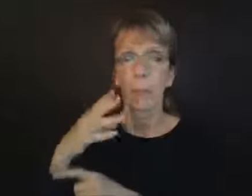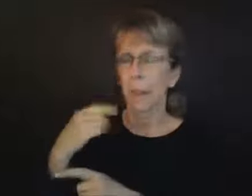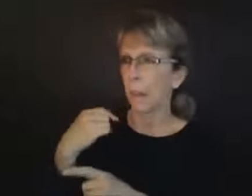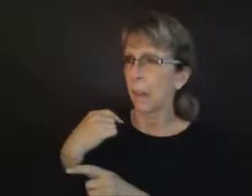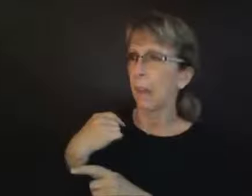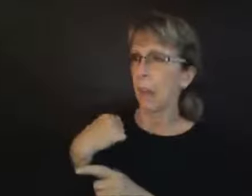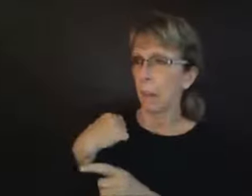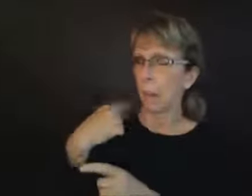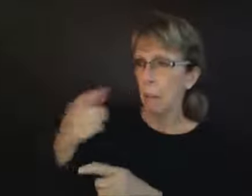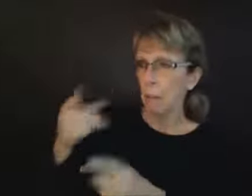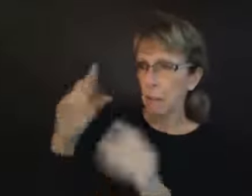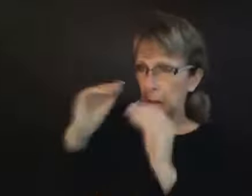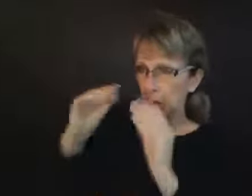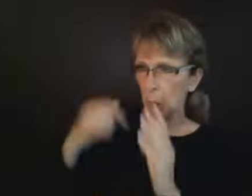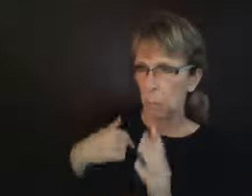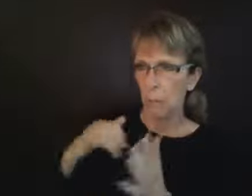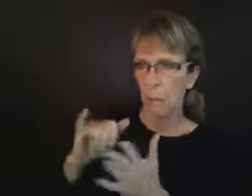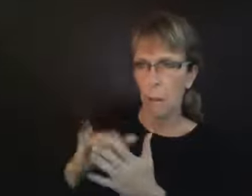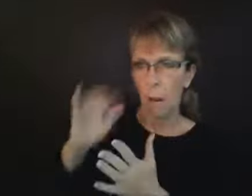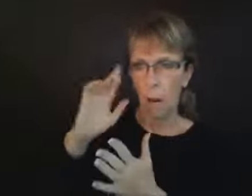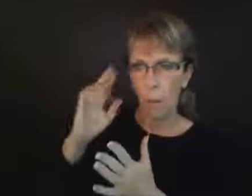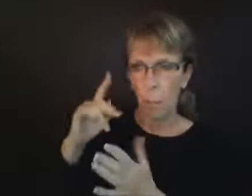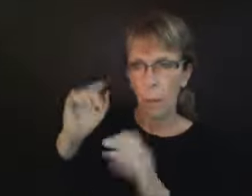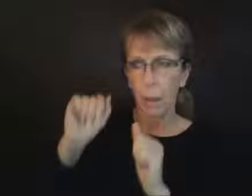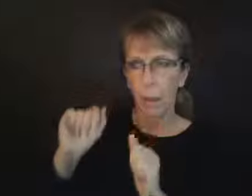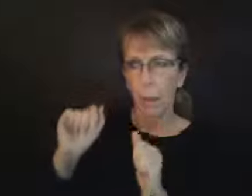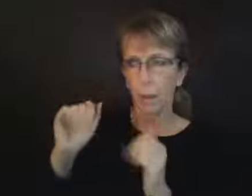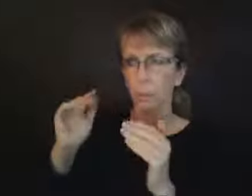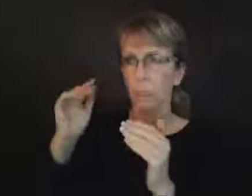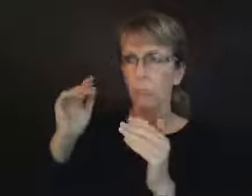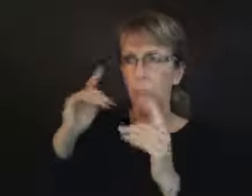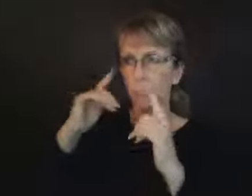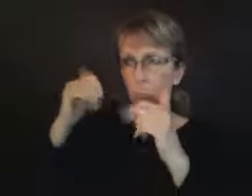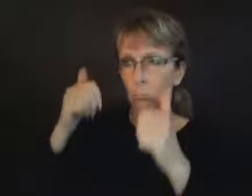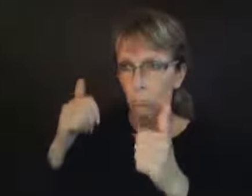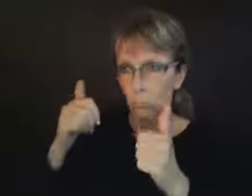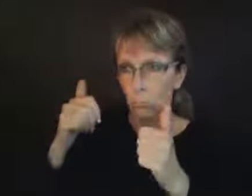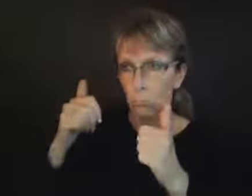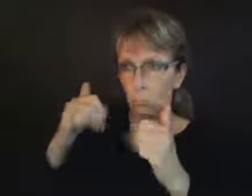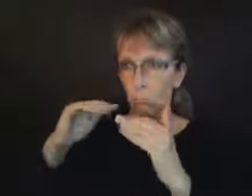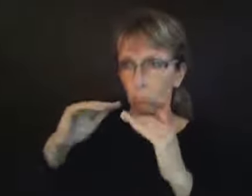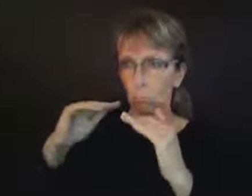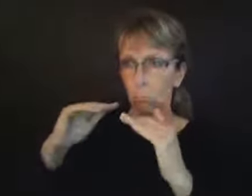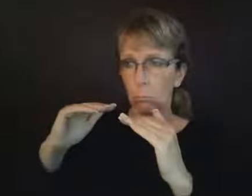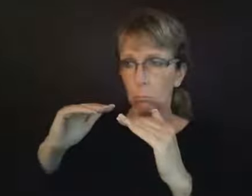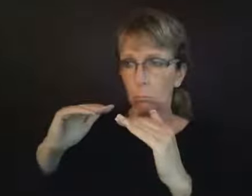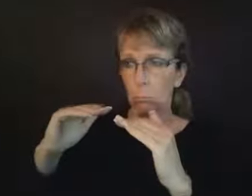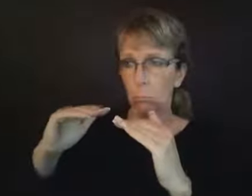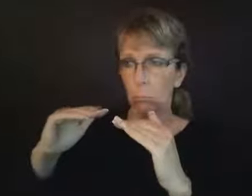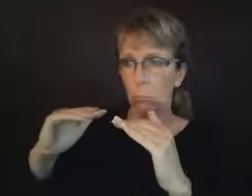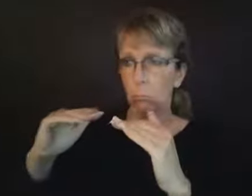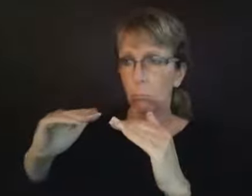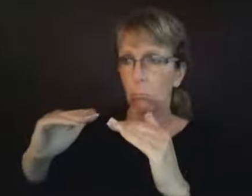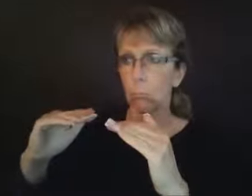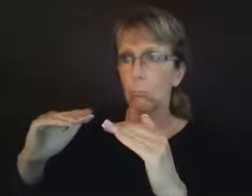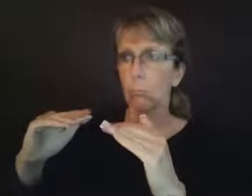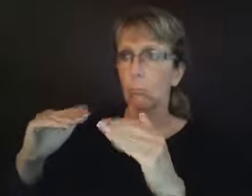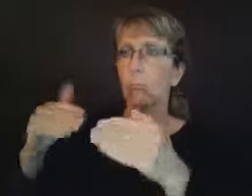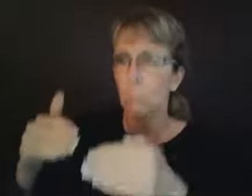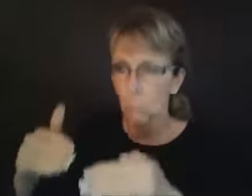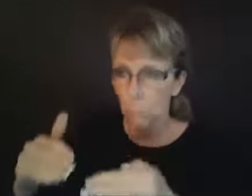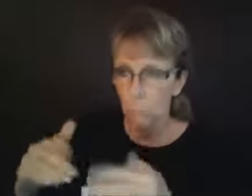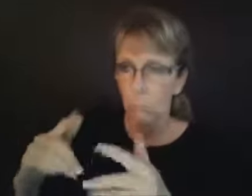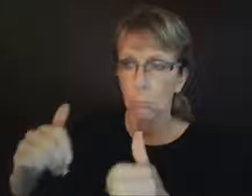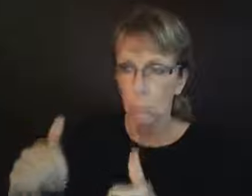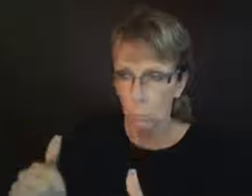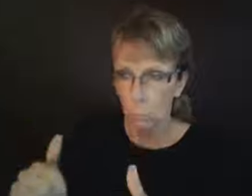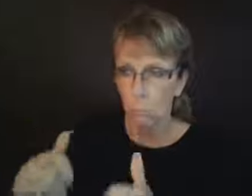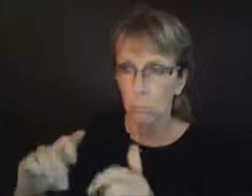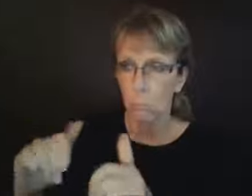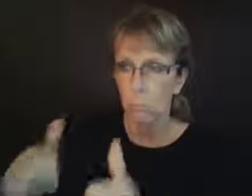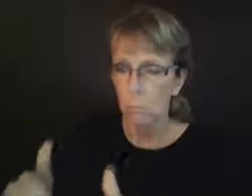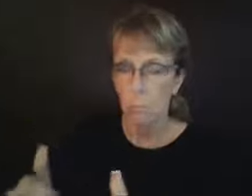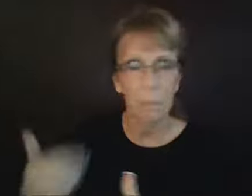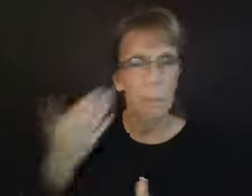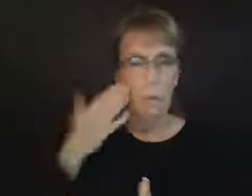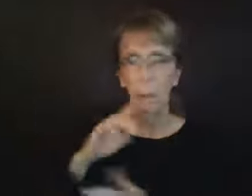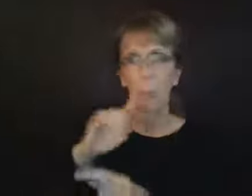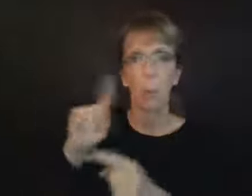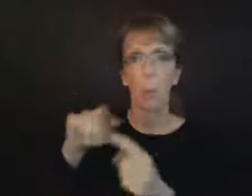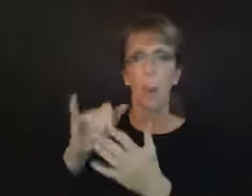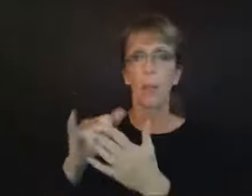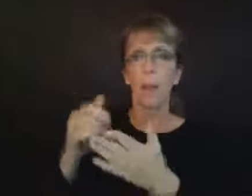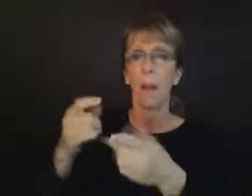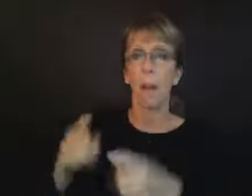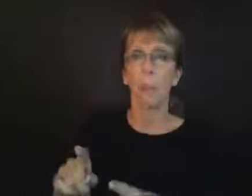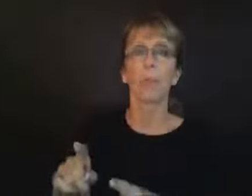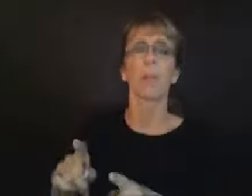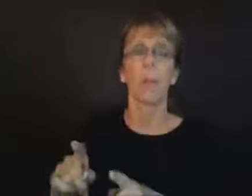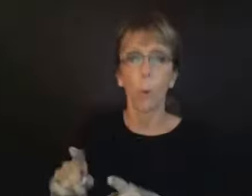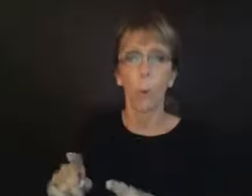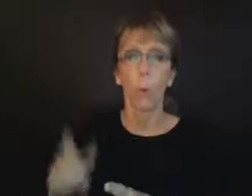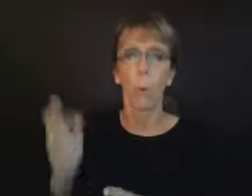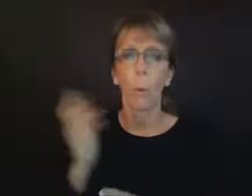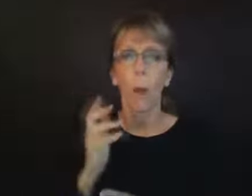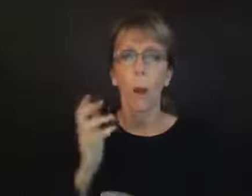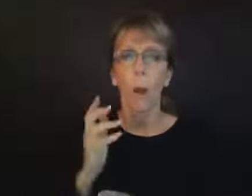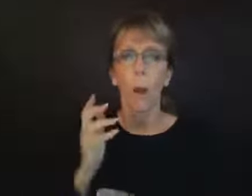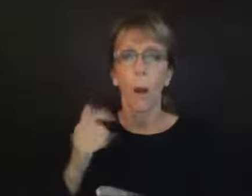They taught me about the unpredictable nature of that loss